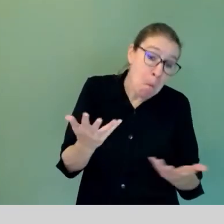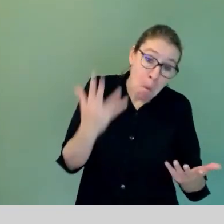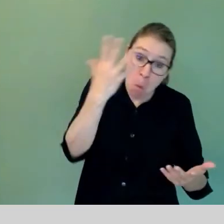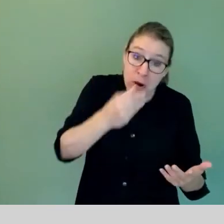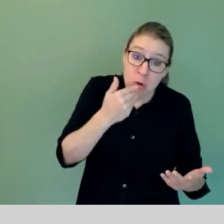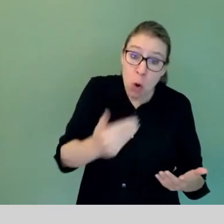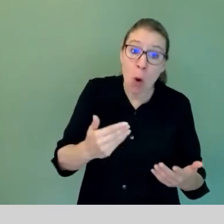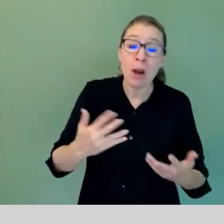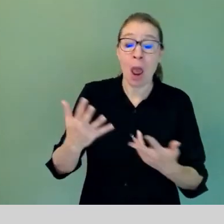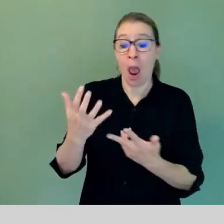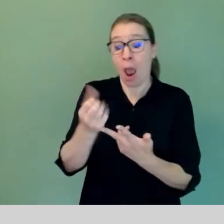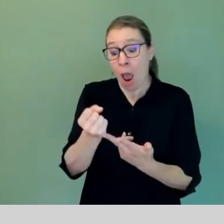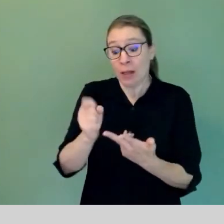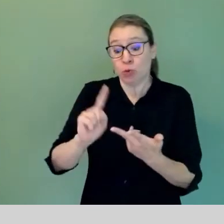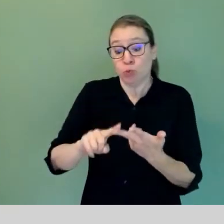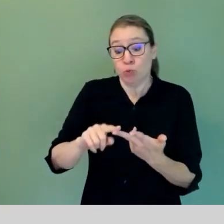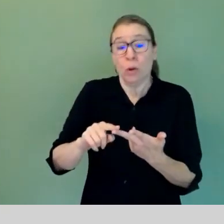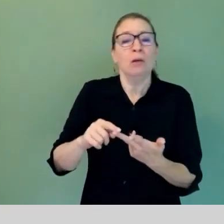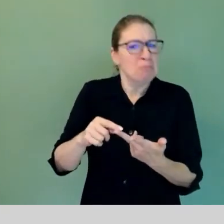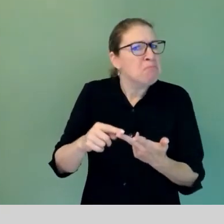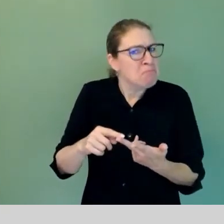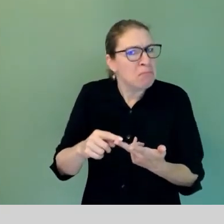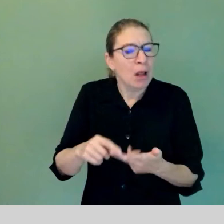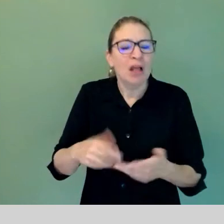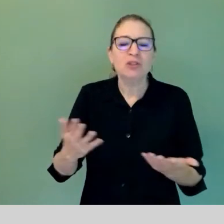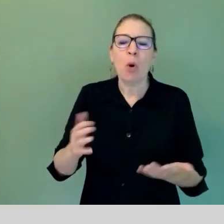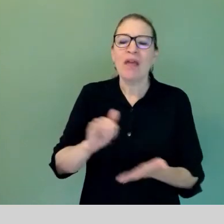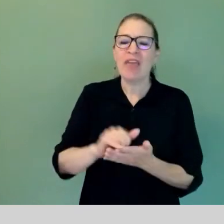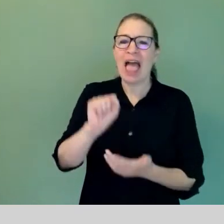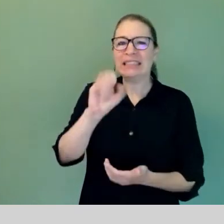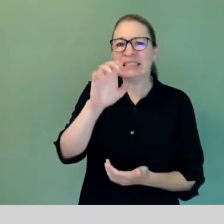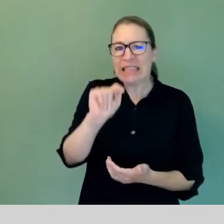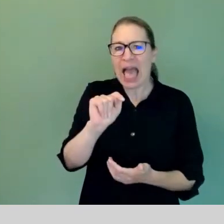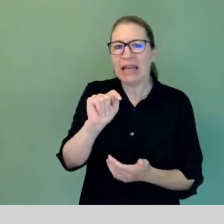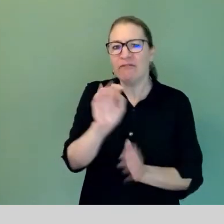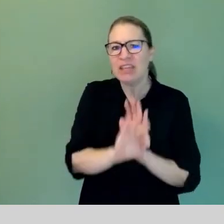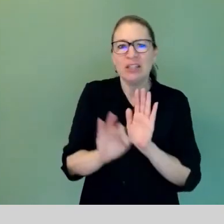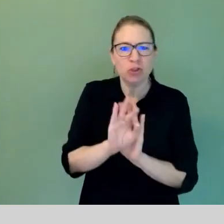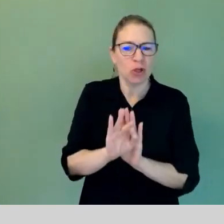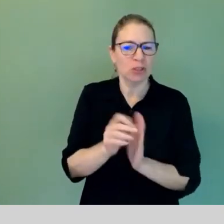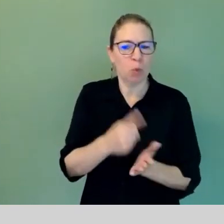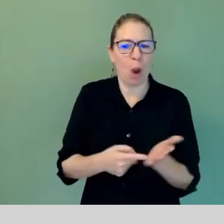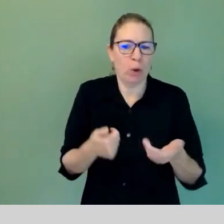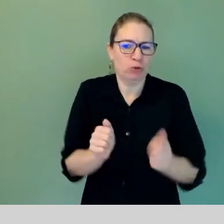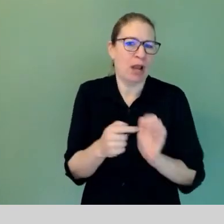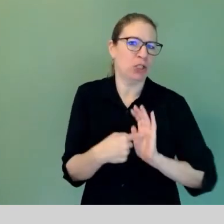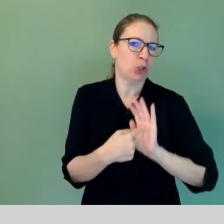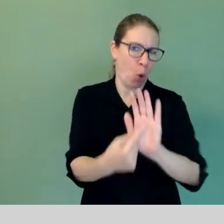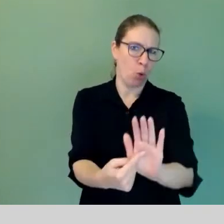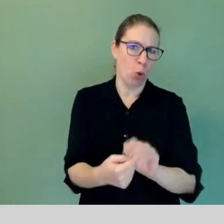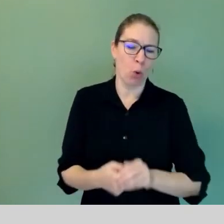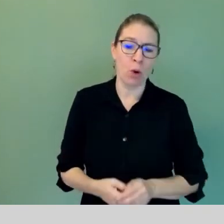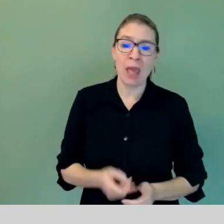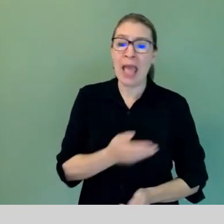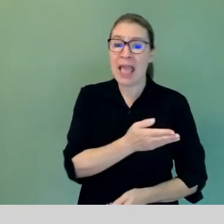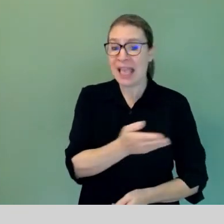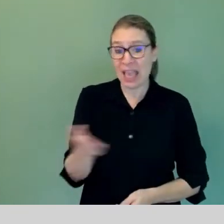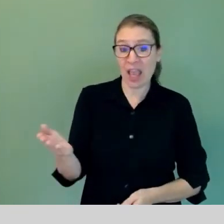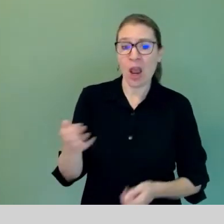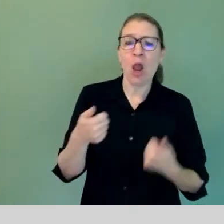combining GMCC and MFCC features to set sort of features capability is what we're trying to showcase here. And in this case, you know,